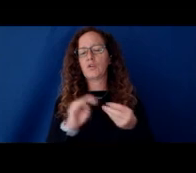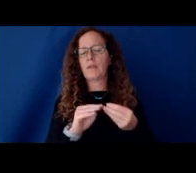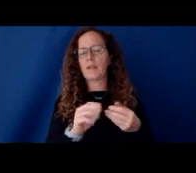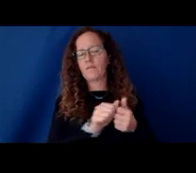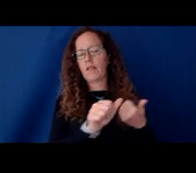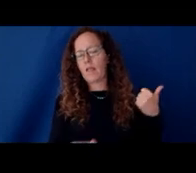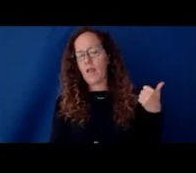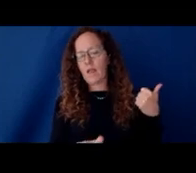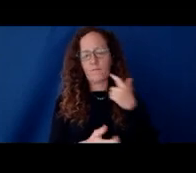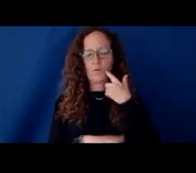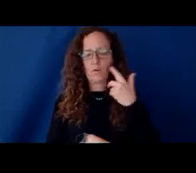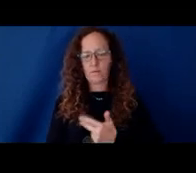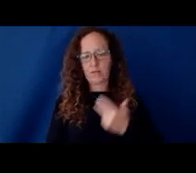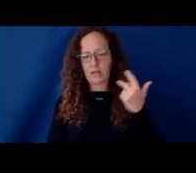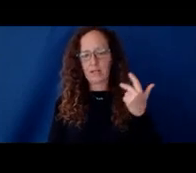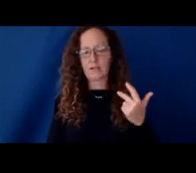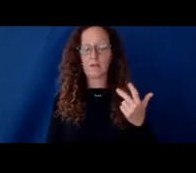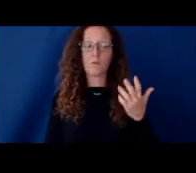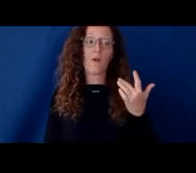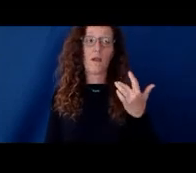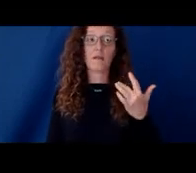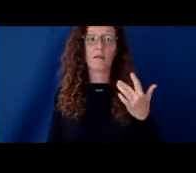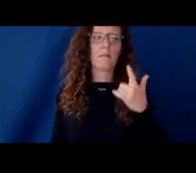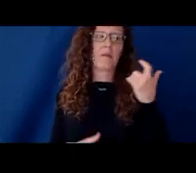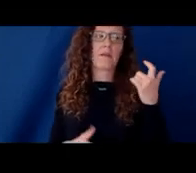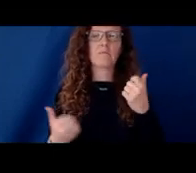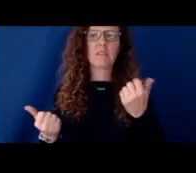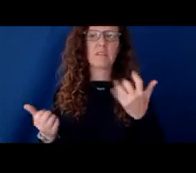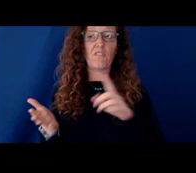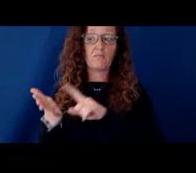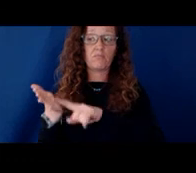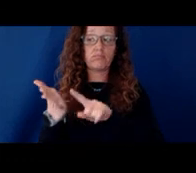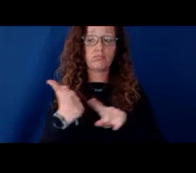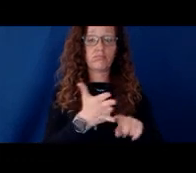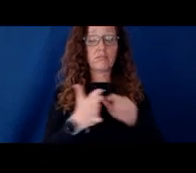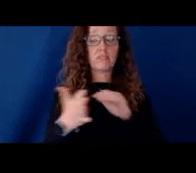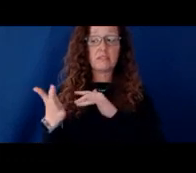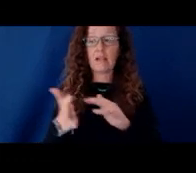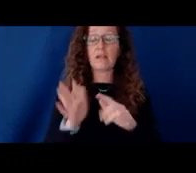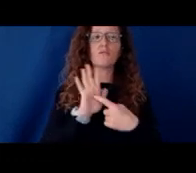several studies have reported a delayed effect of heat exposure, and we wanted to make sure